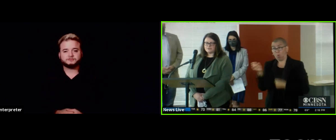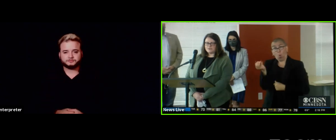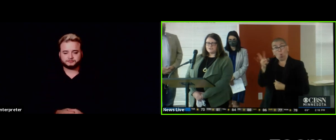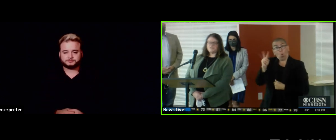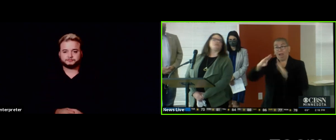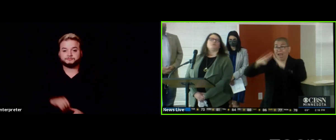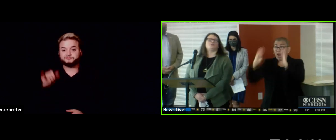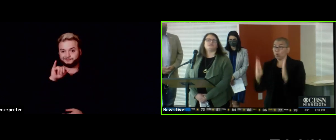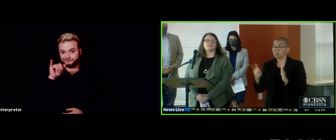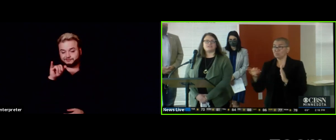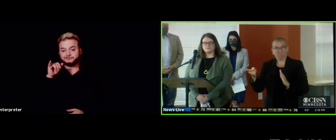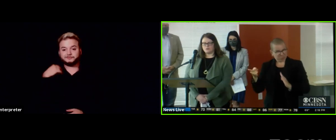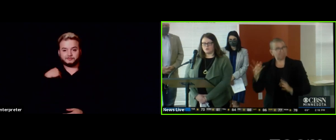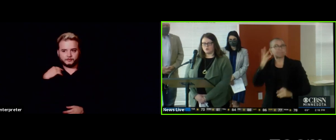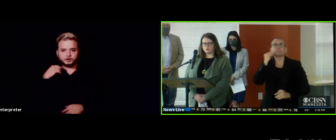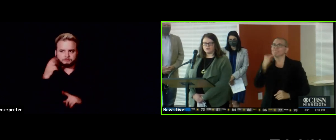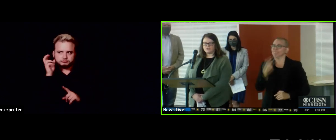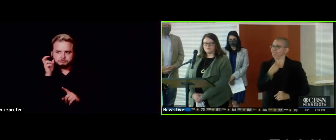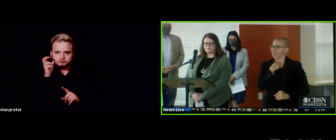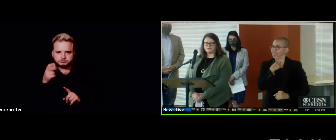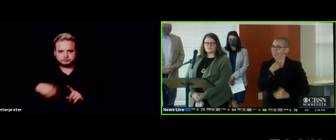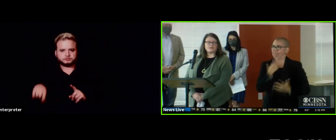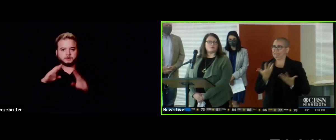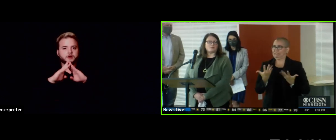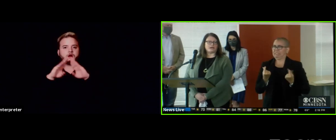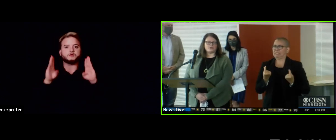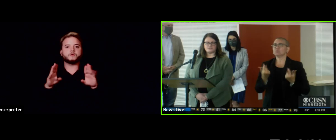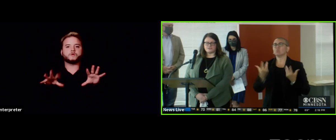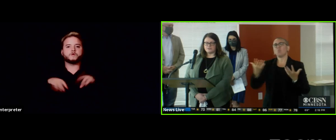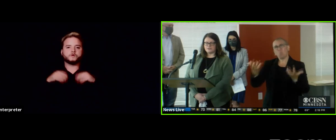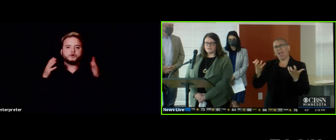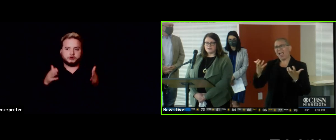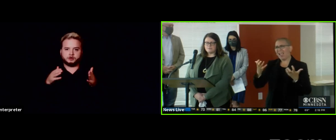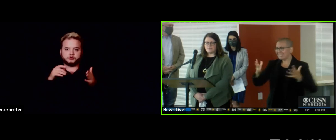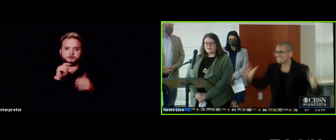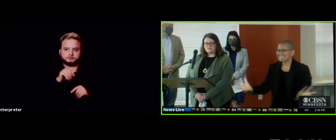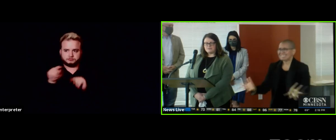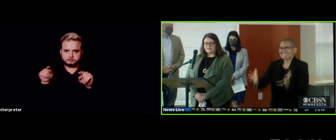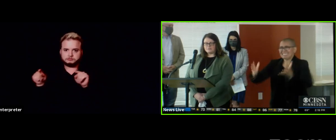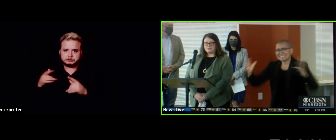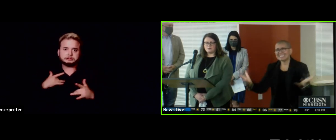the region to promote successful homeownership for first-time homebuyers. Many of the families